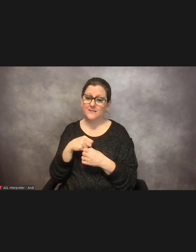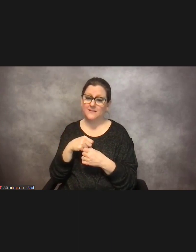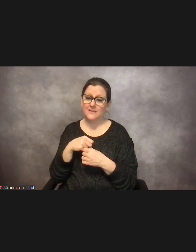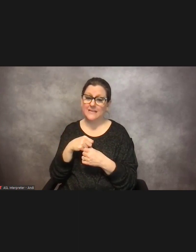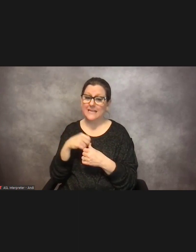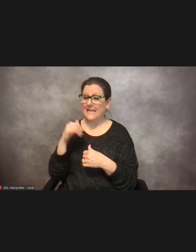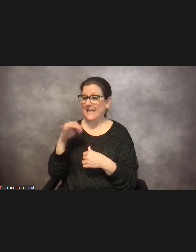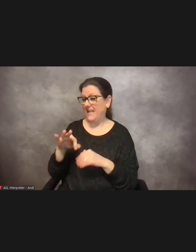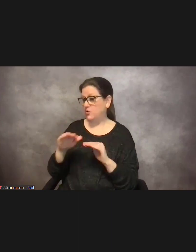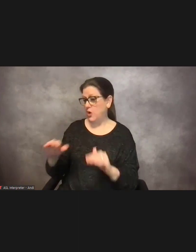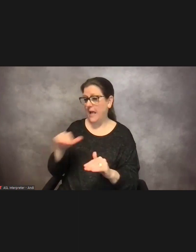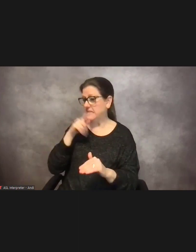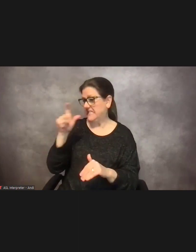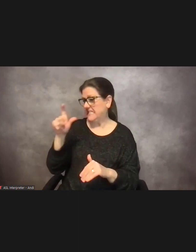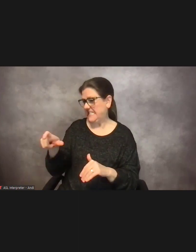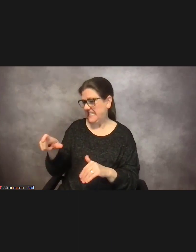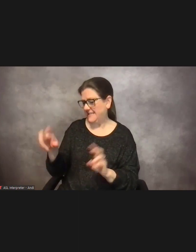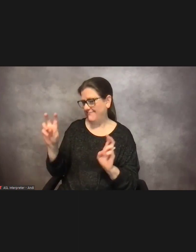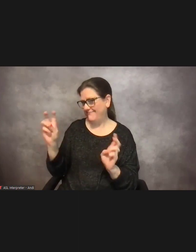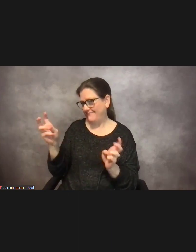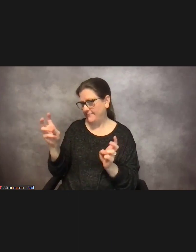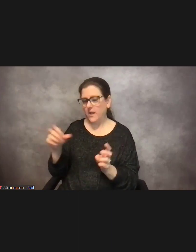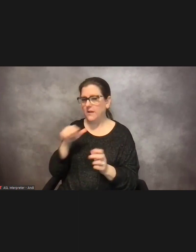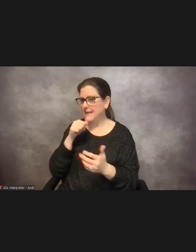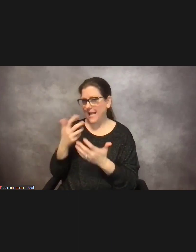child does not need it.